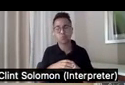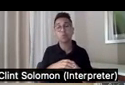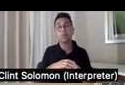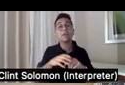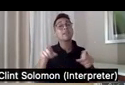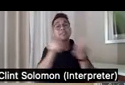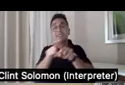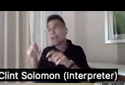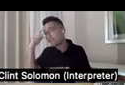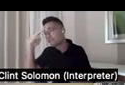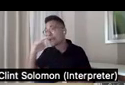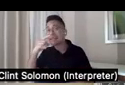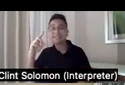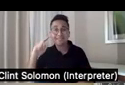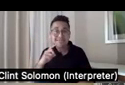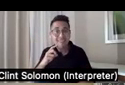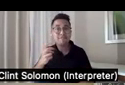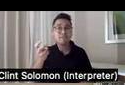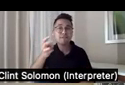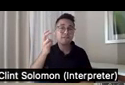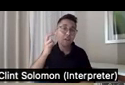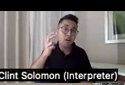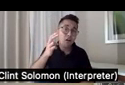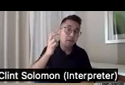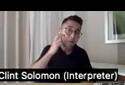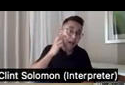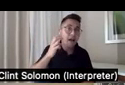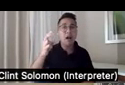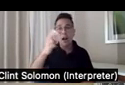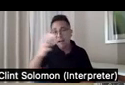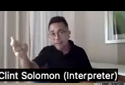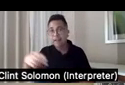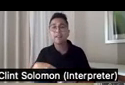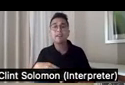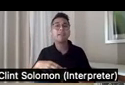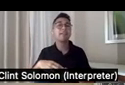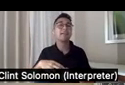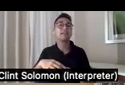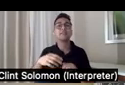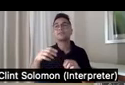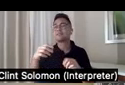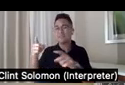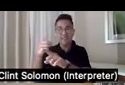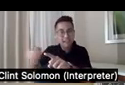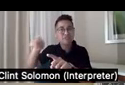or hard of hearing with disabilities and children with complex communication needs who have vision